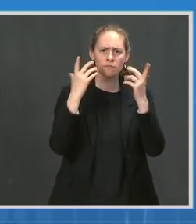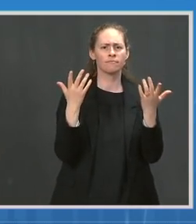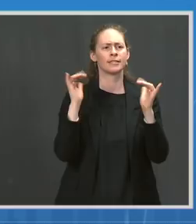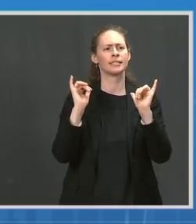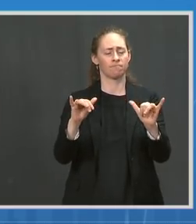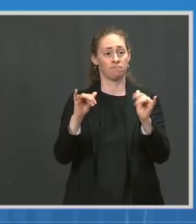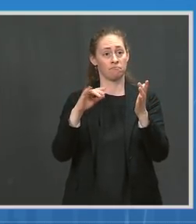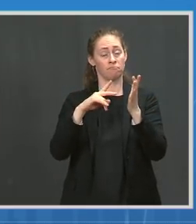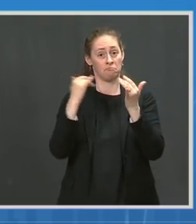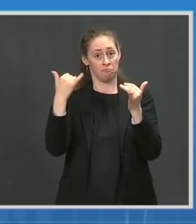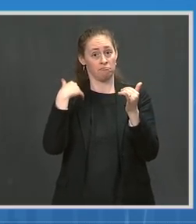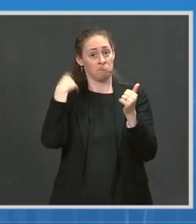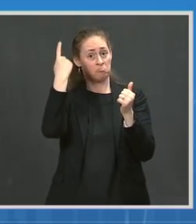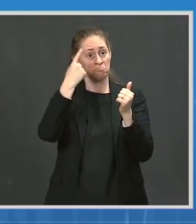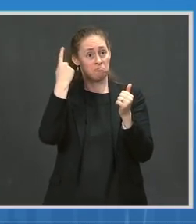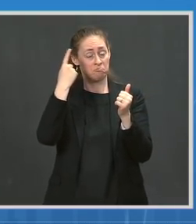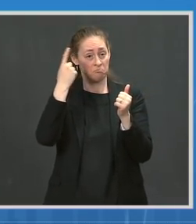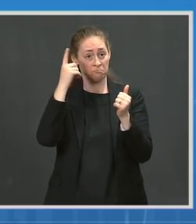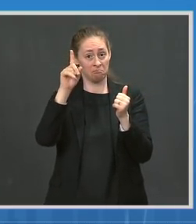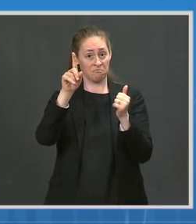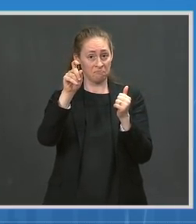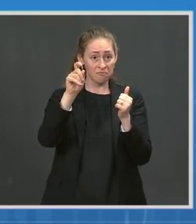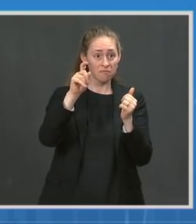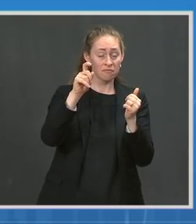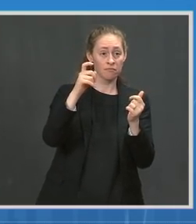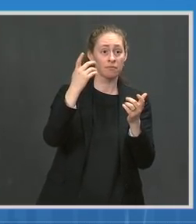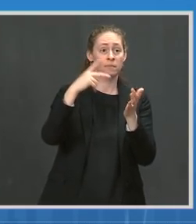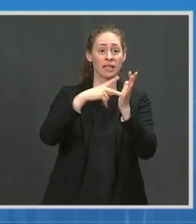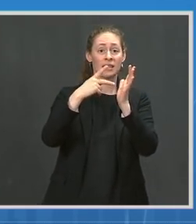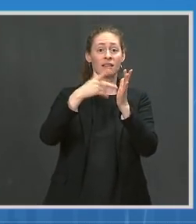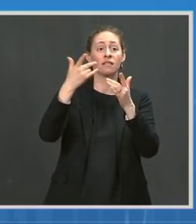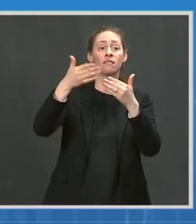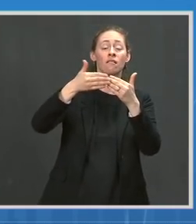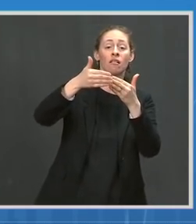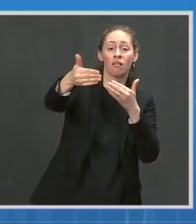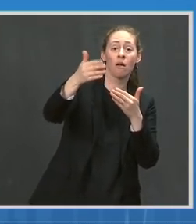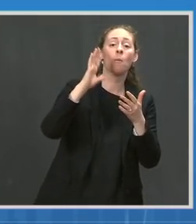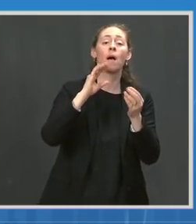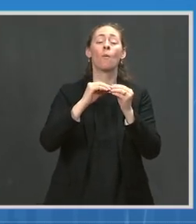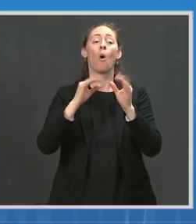there being some lessening of that mask restriction or some change to the requirement,